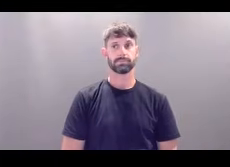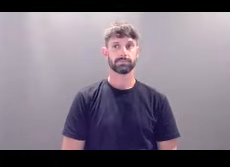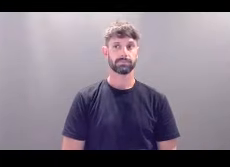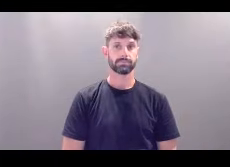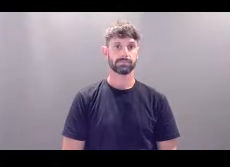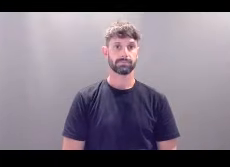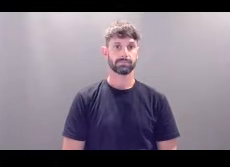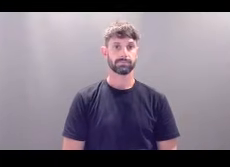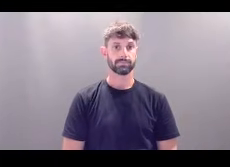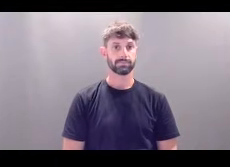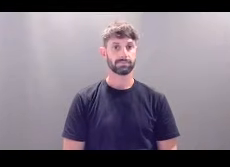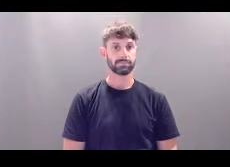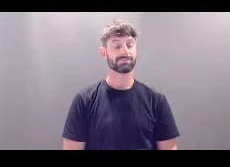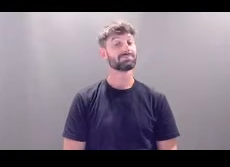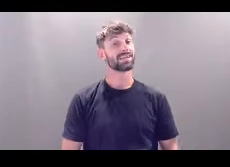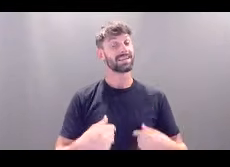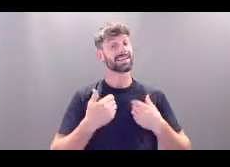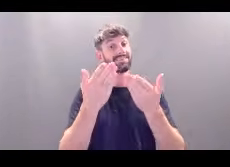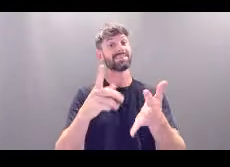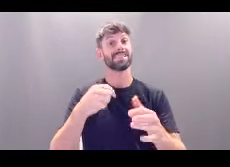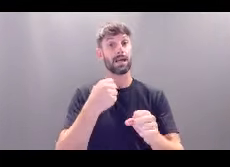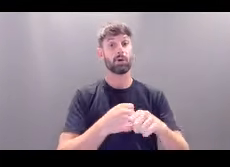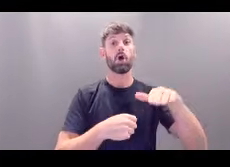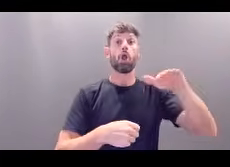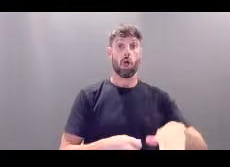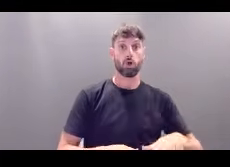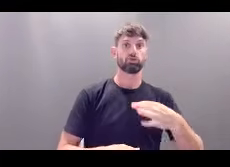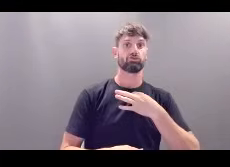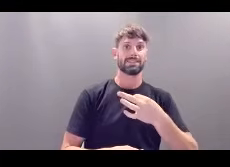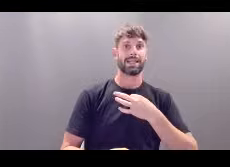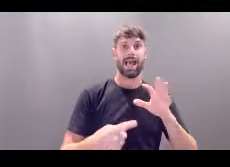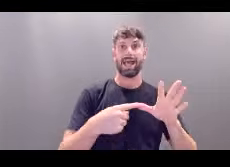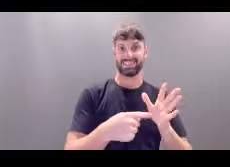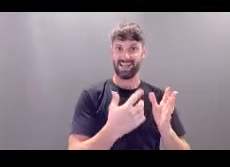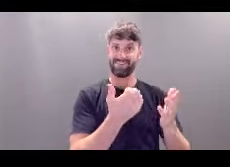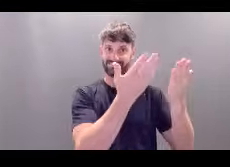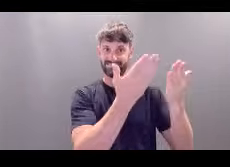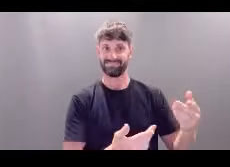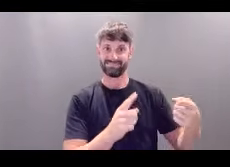Some examples of low risk AT include non-slip bath mats,